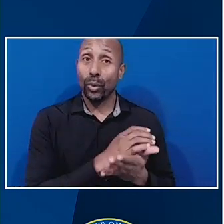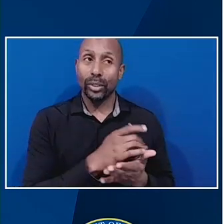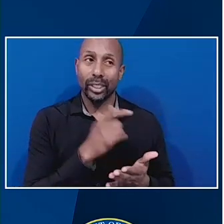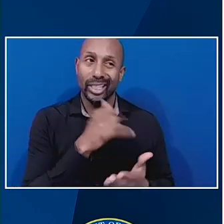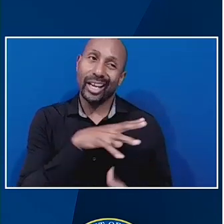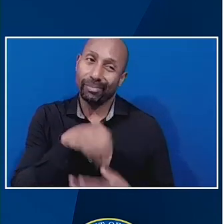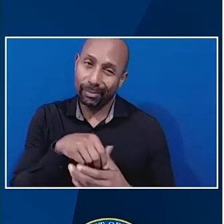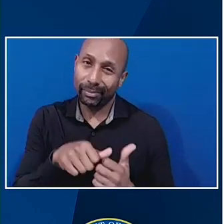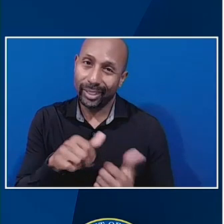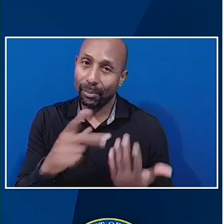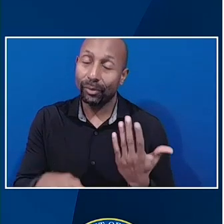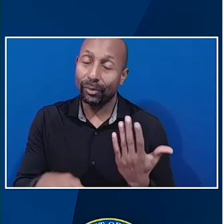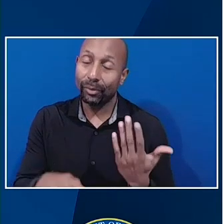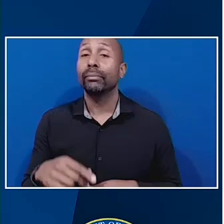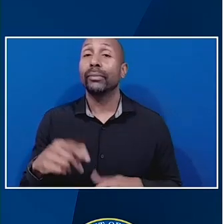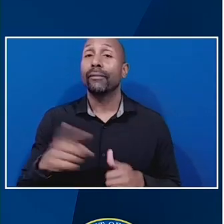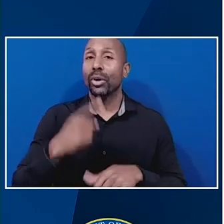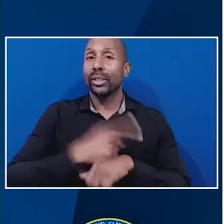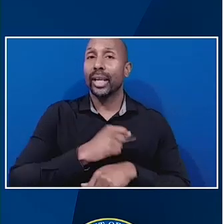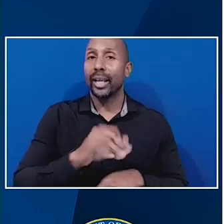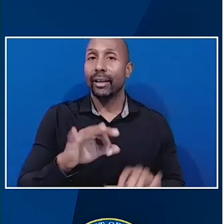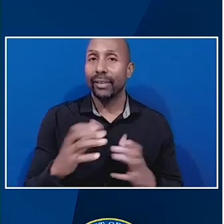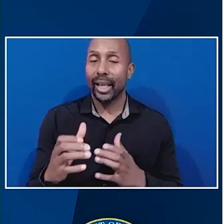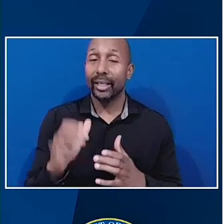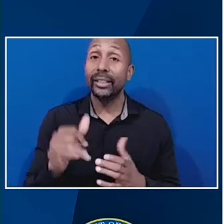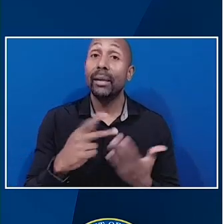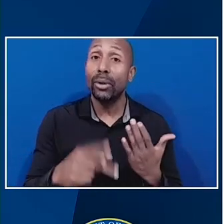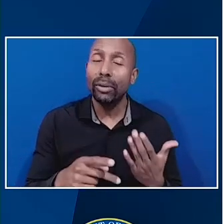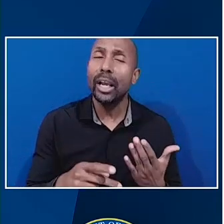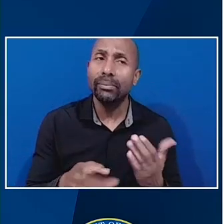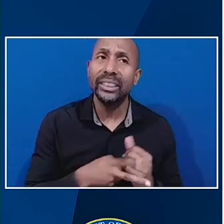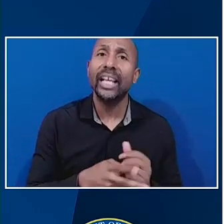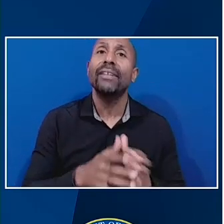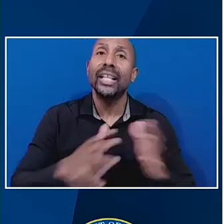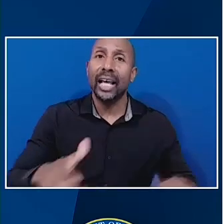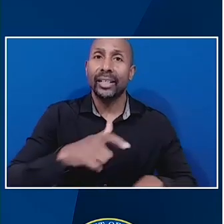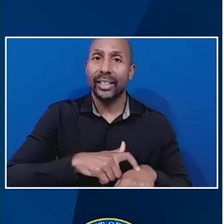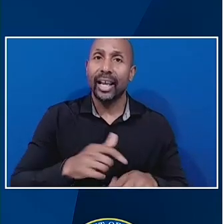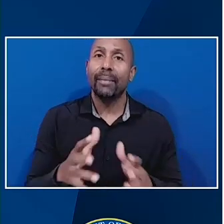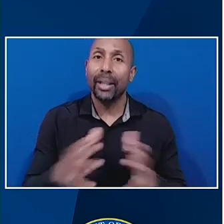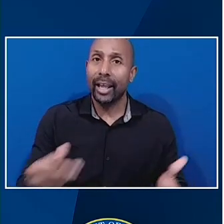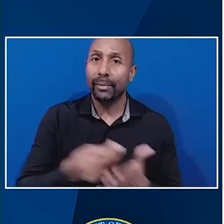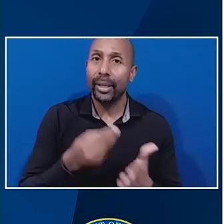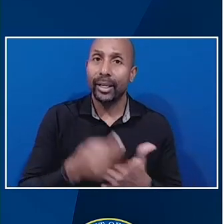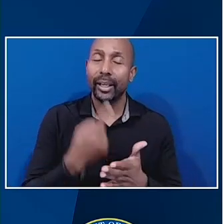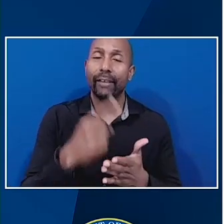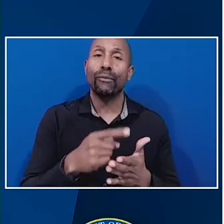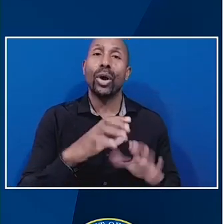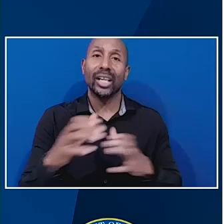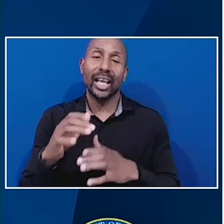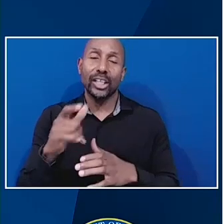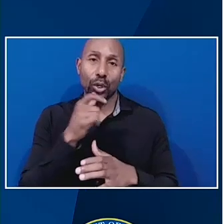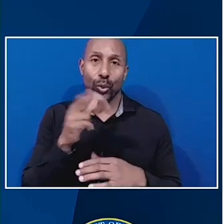saves me a significant amount of time and money for the classes that it's available for. Before attending UK, I started my